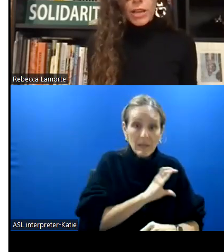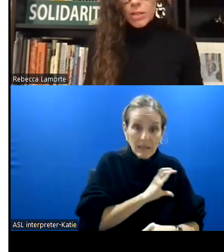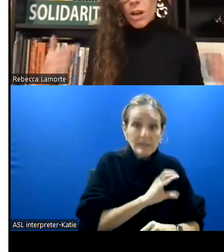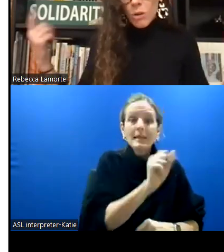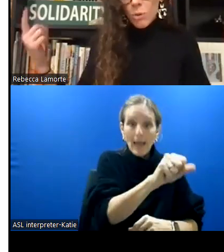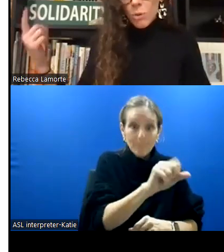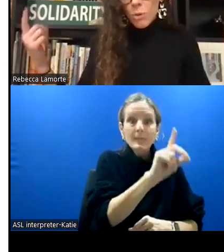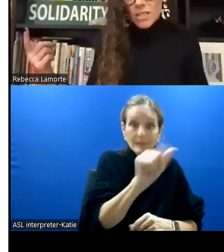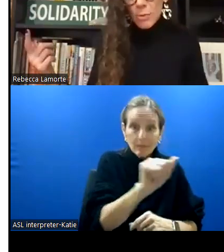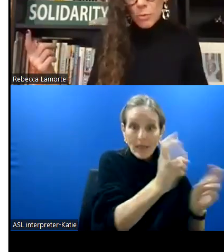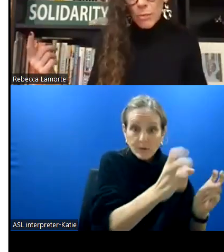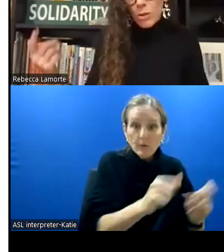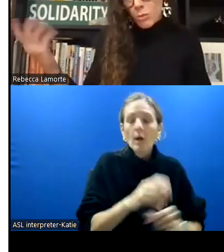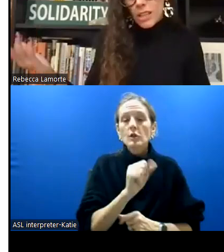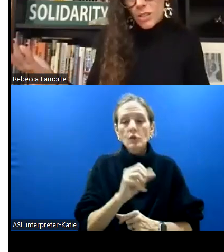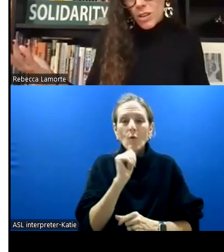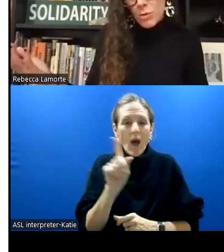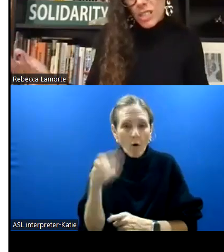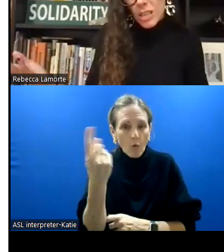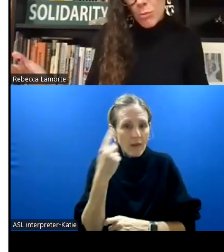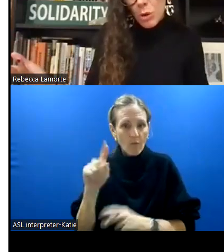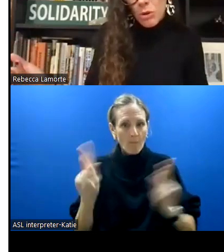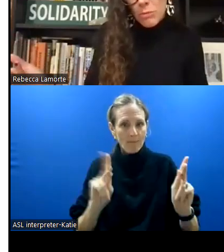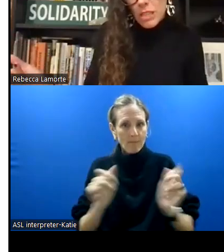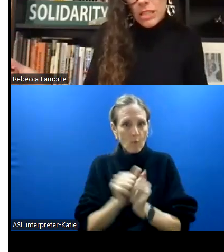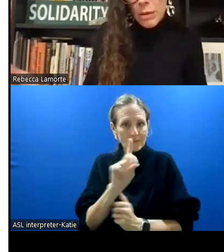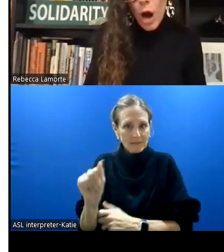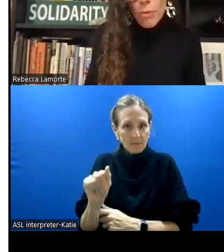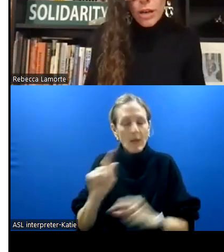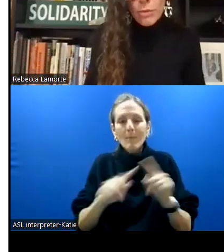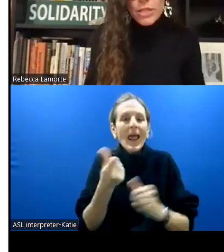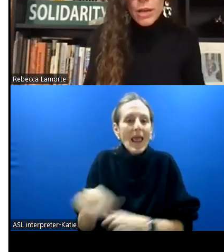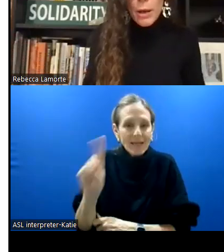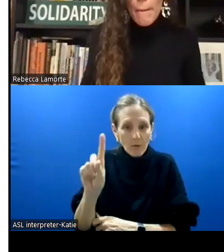"because we as disabled people, "we interact with these same programs "and these same problems."